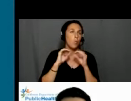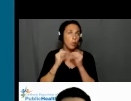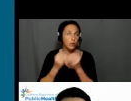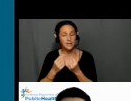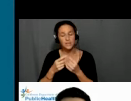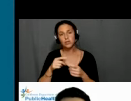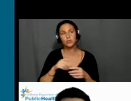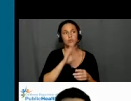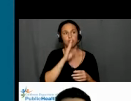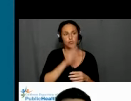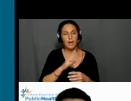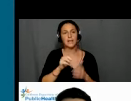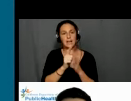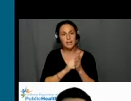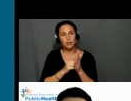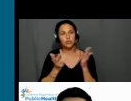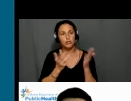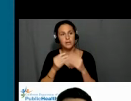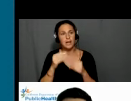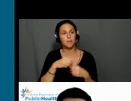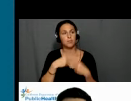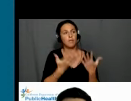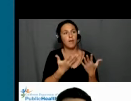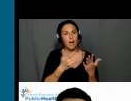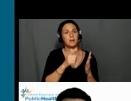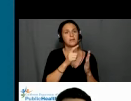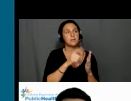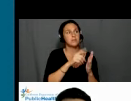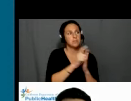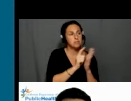provides council on policy and organizing campaign.